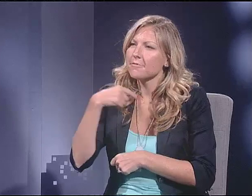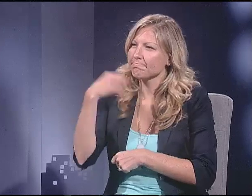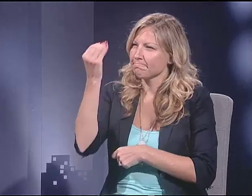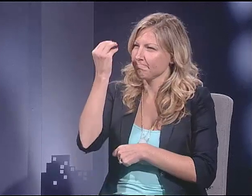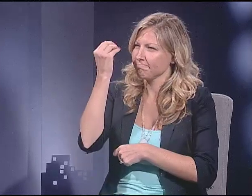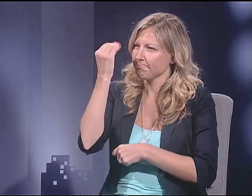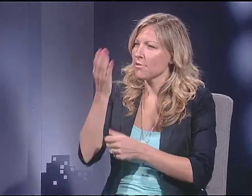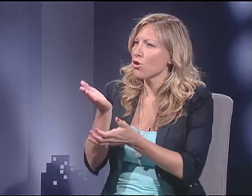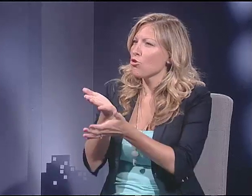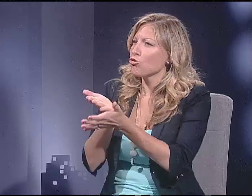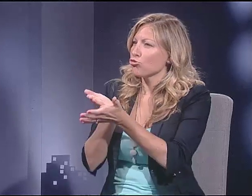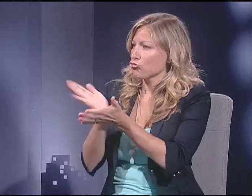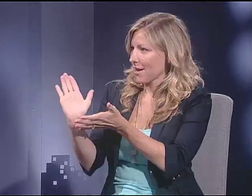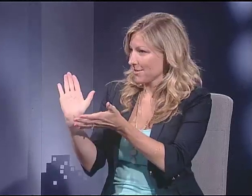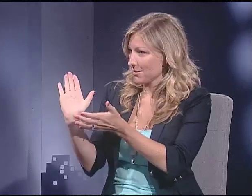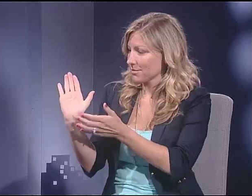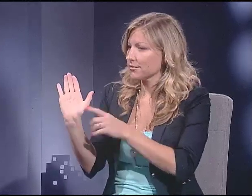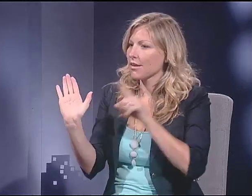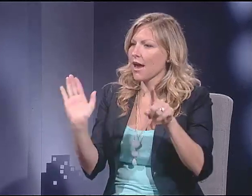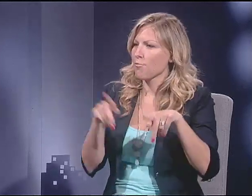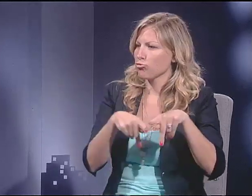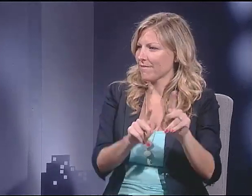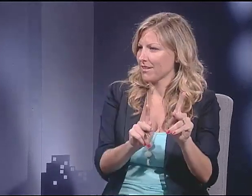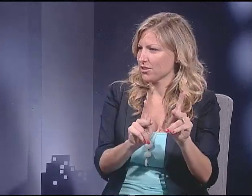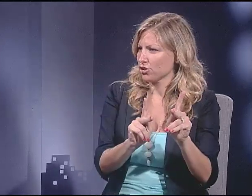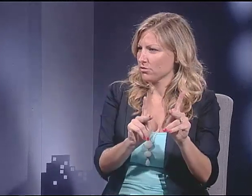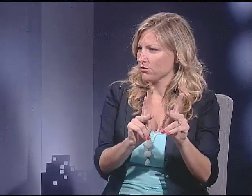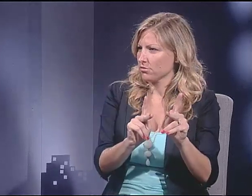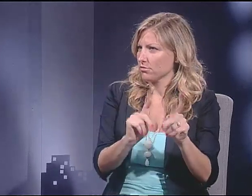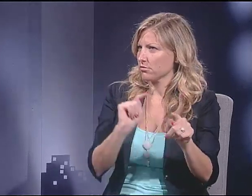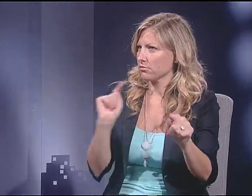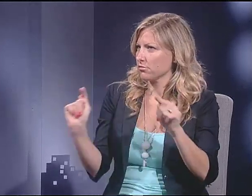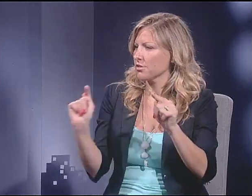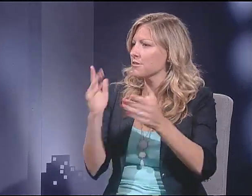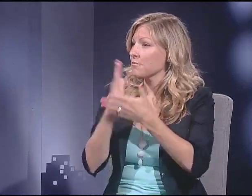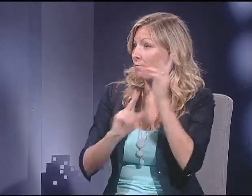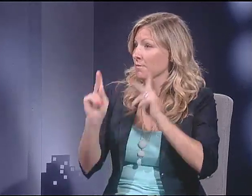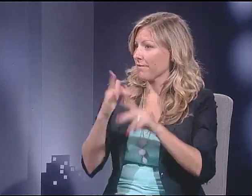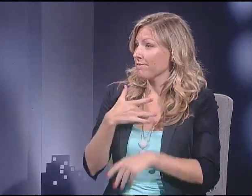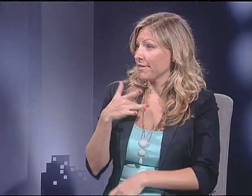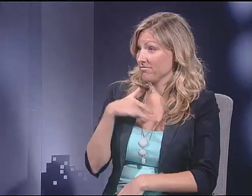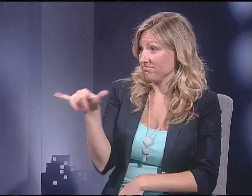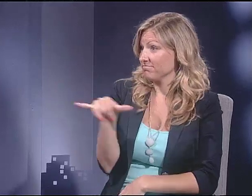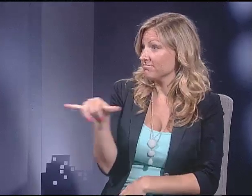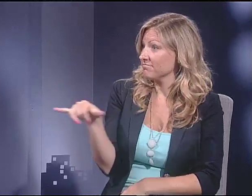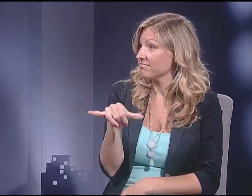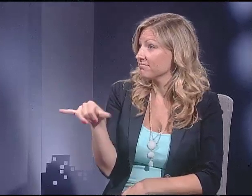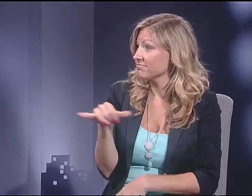Tamara: That makes sense, and that makes me think rights, compared to privileges, you know some people feel